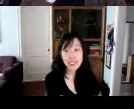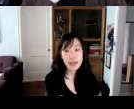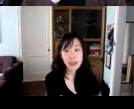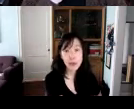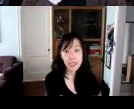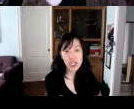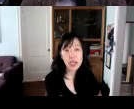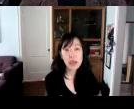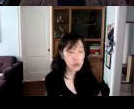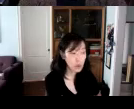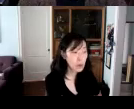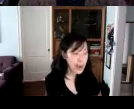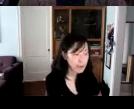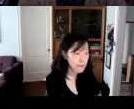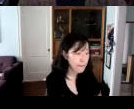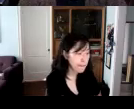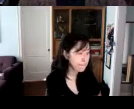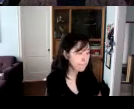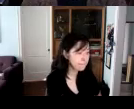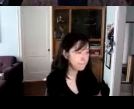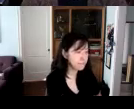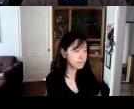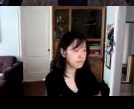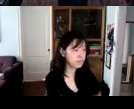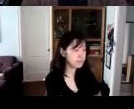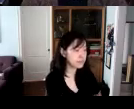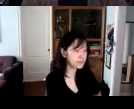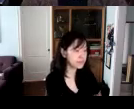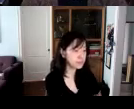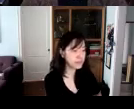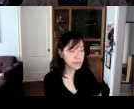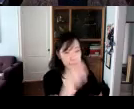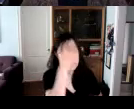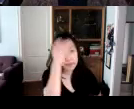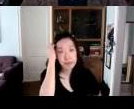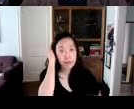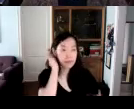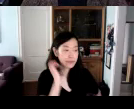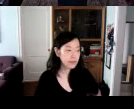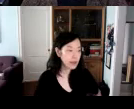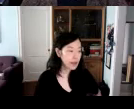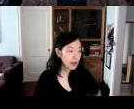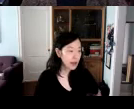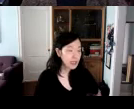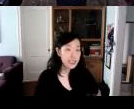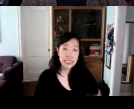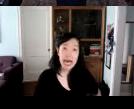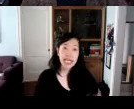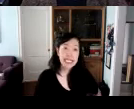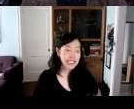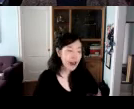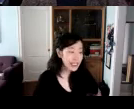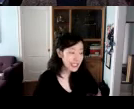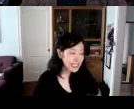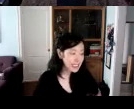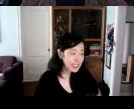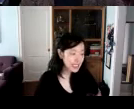send the grant check your way. This slide is called contingency.